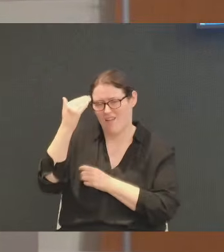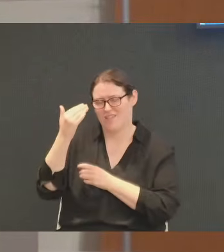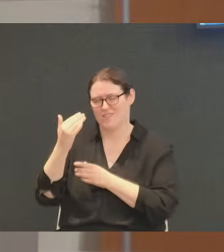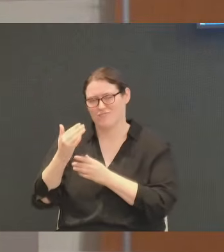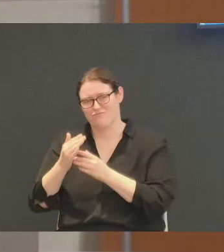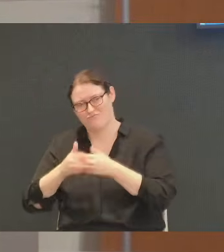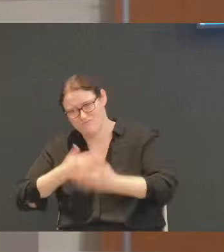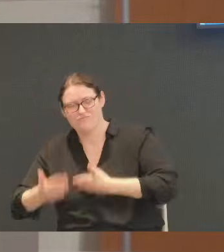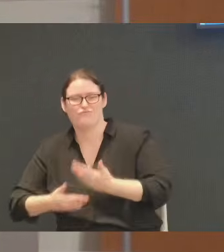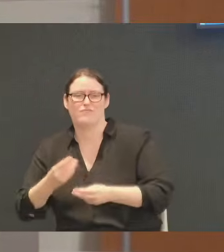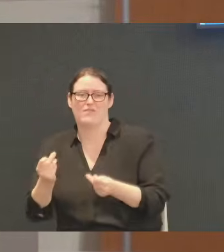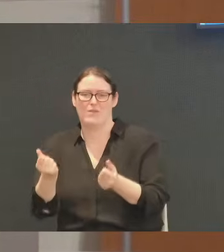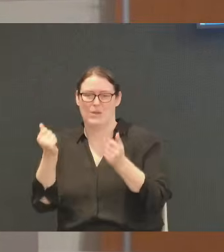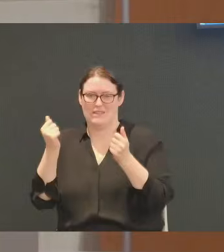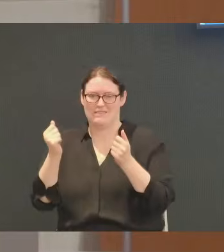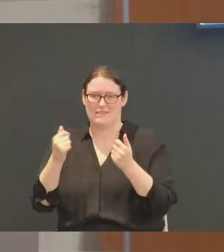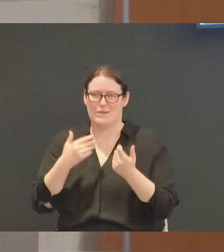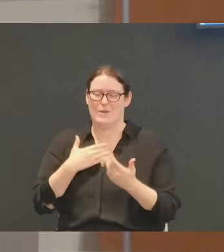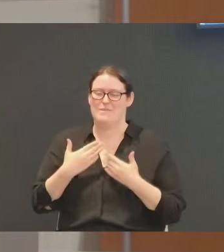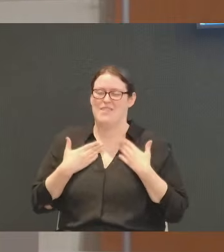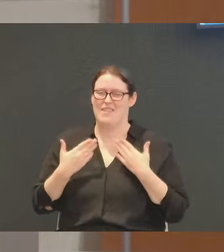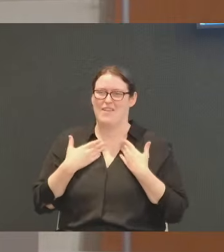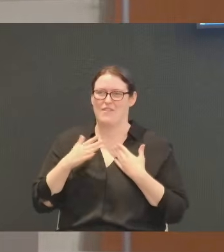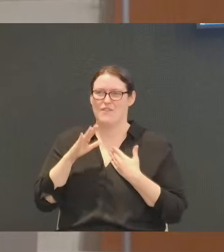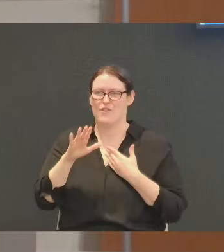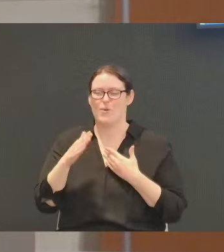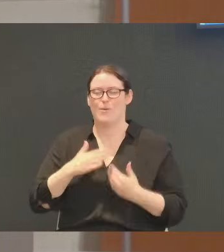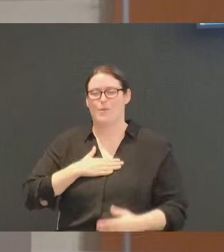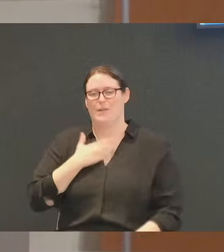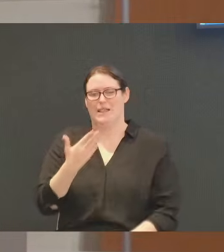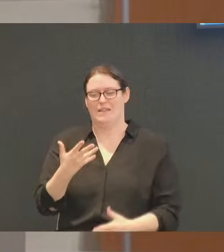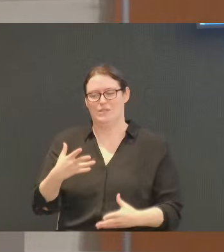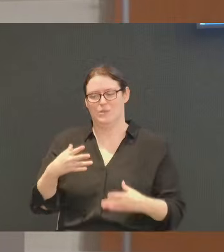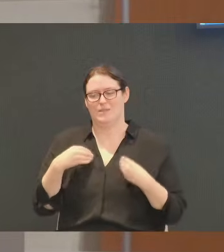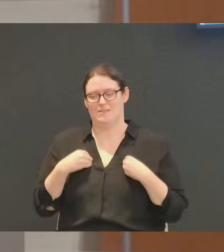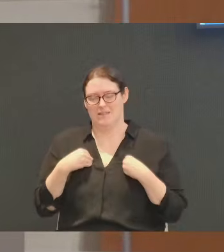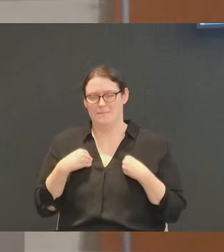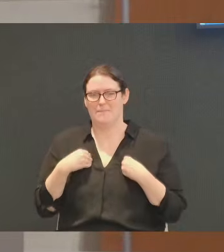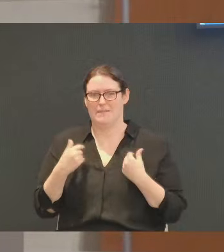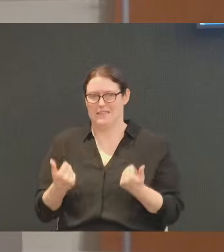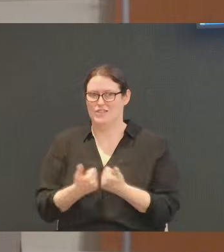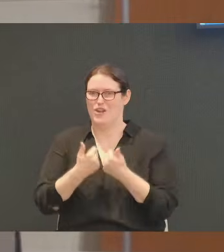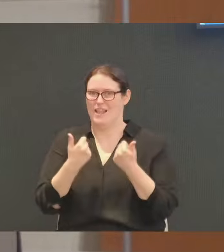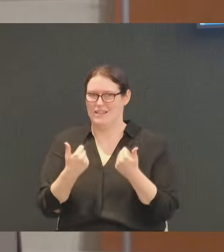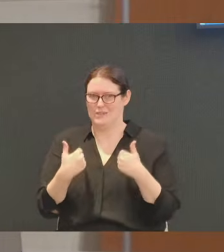And so I'm I'm very grateful for your willingness to accept the challenge that we have in front of